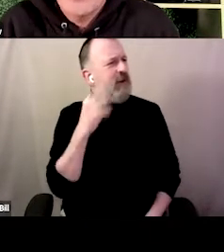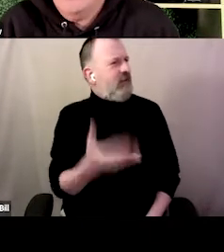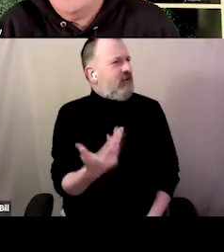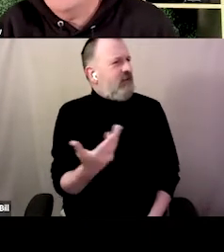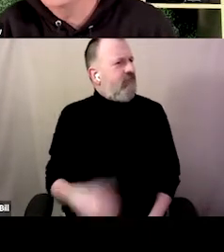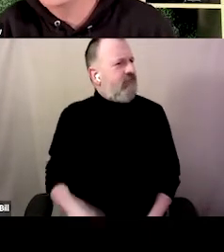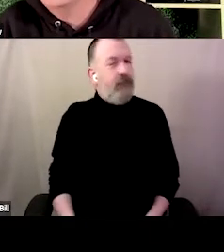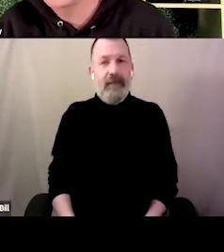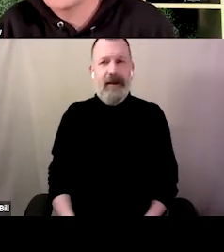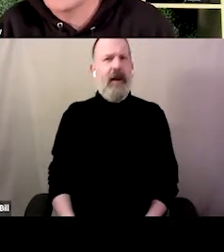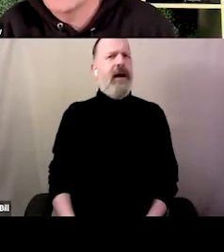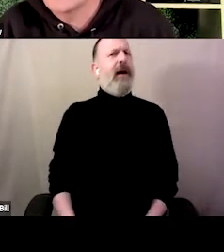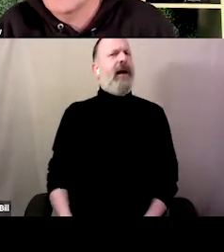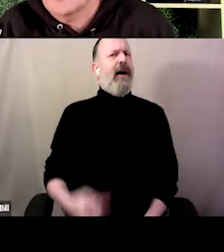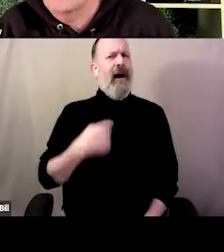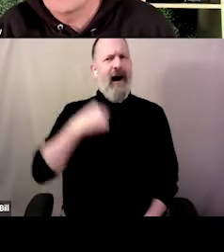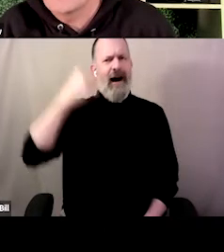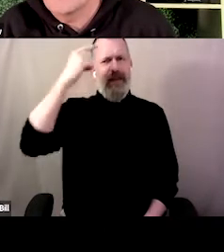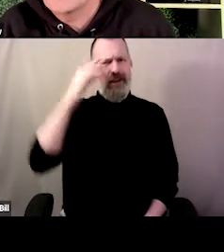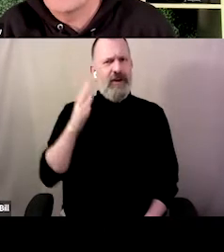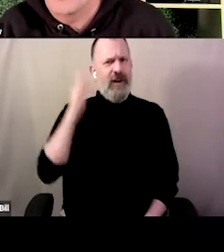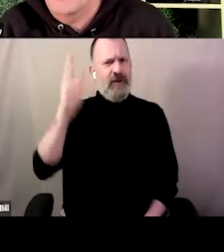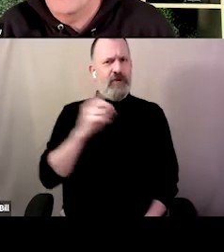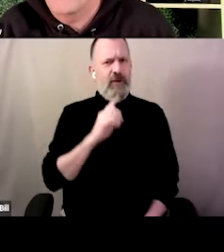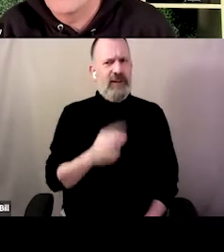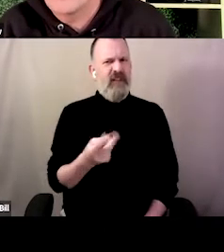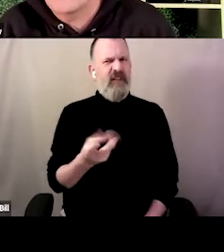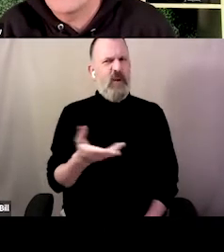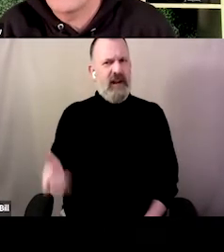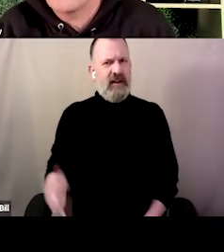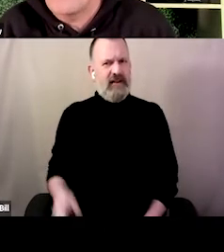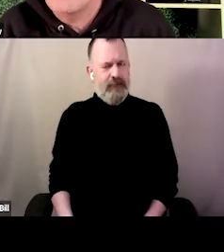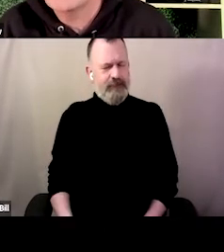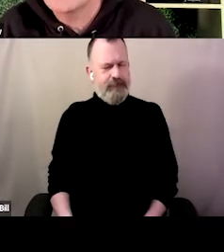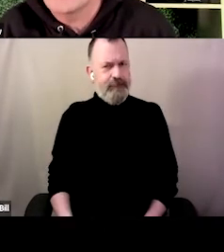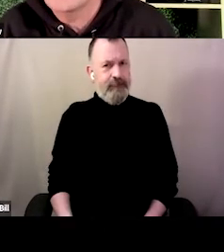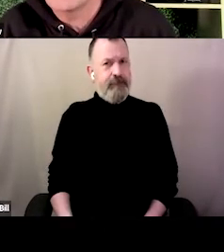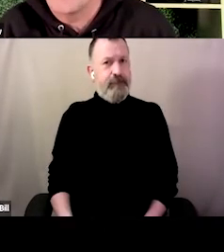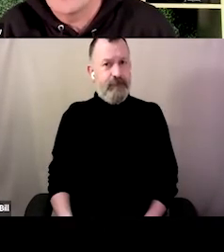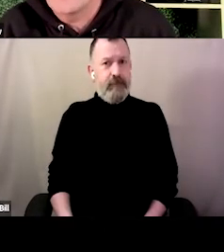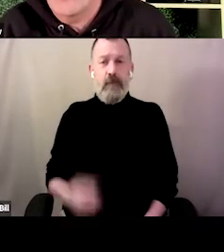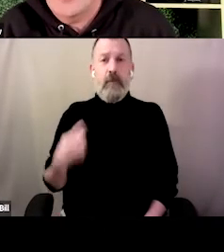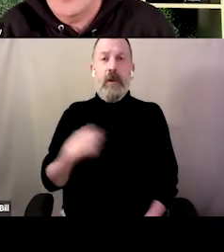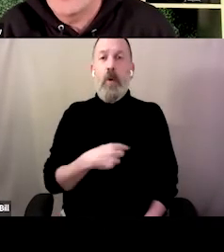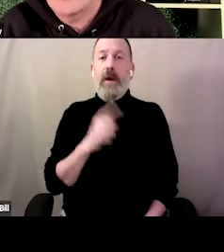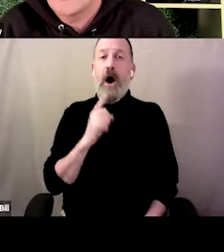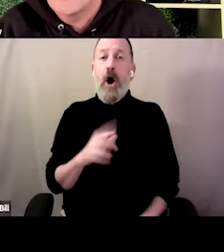CalebBarlow: I think the future is a couple of things. First of all, we're we're rapidly getting to the point where, you know,